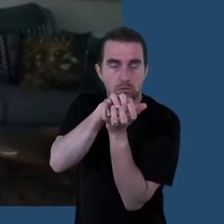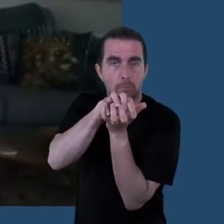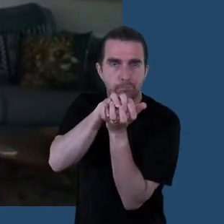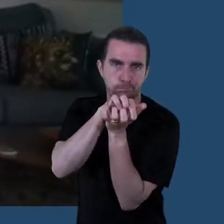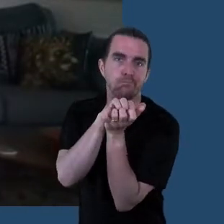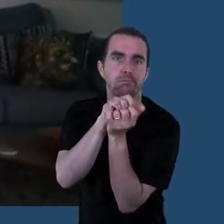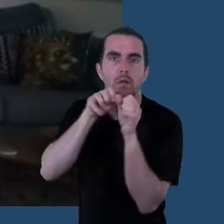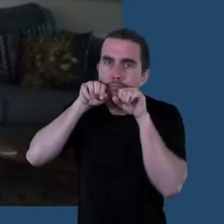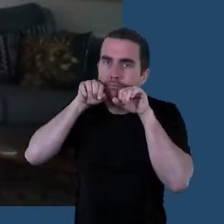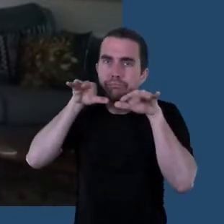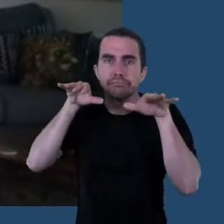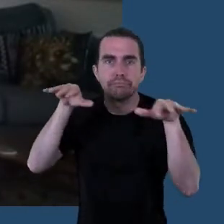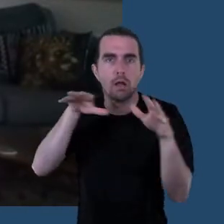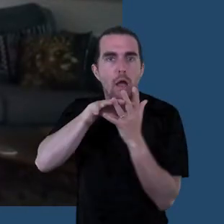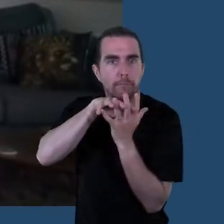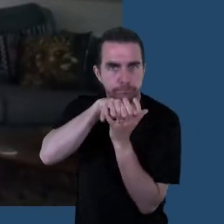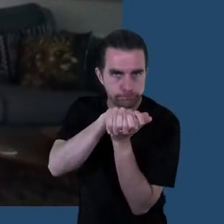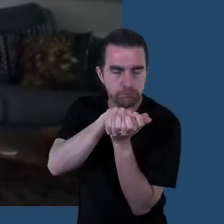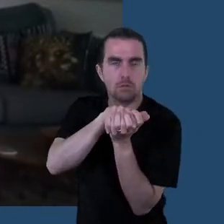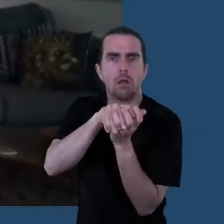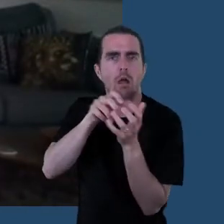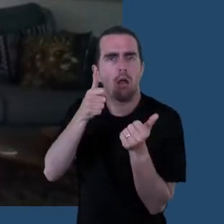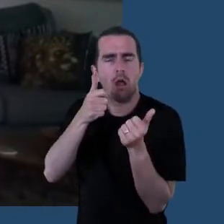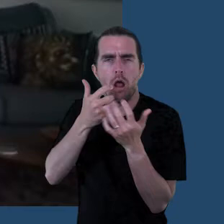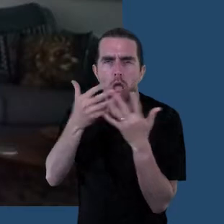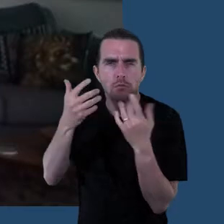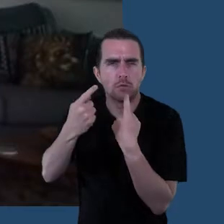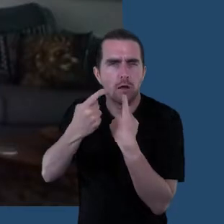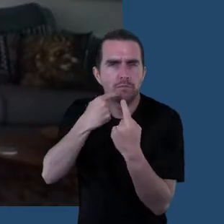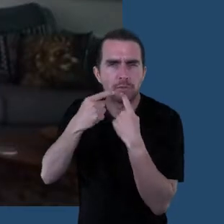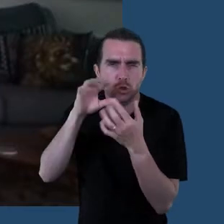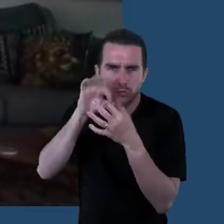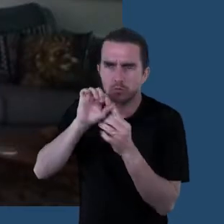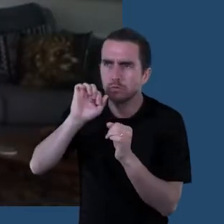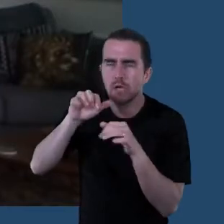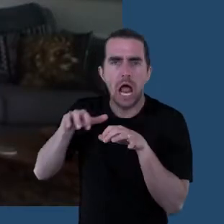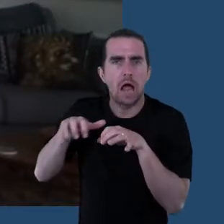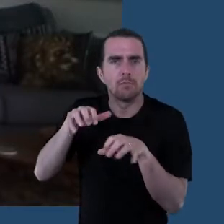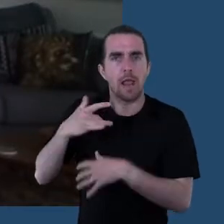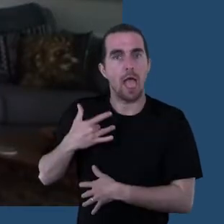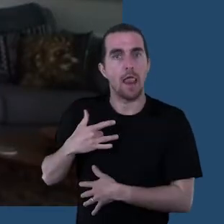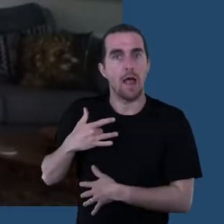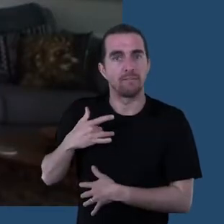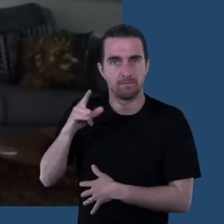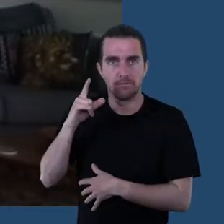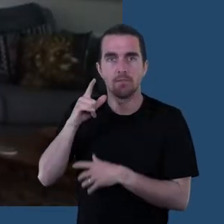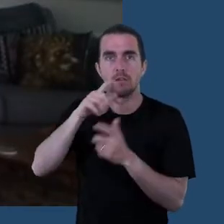And the great thing about that material is that it lays down a lot of information about the animal's life,